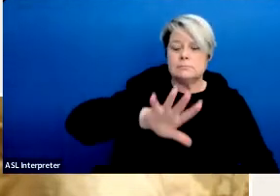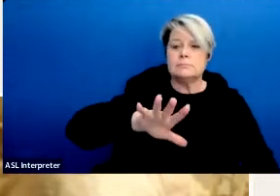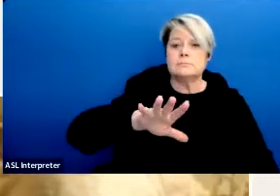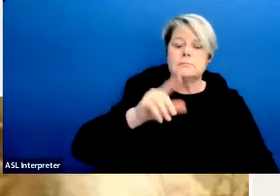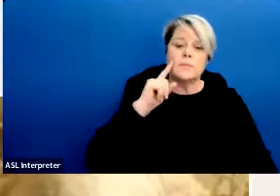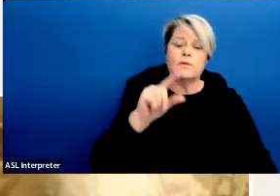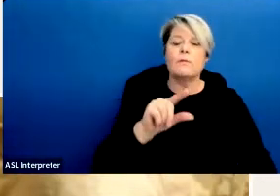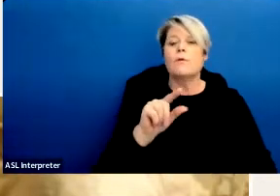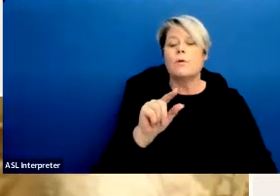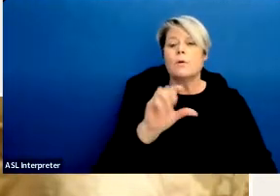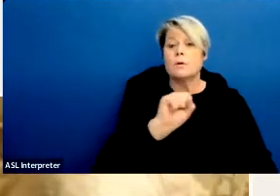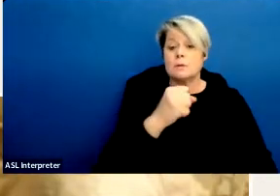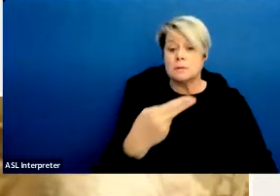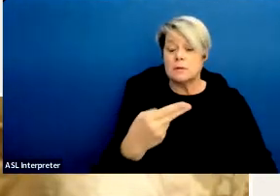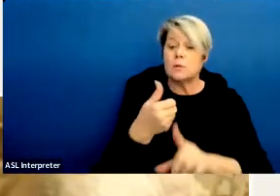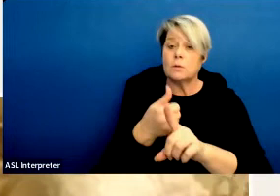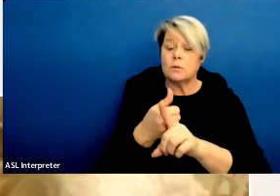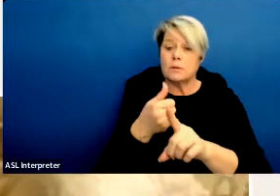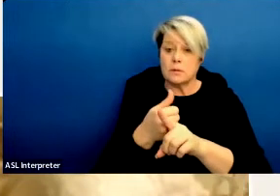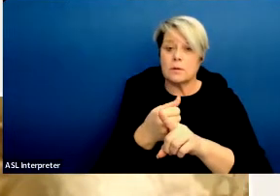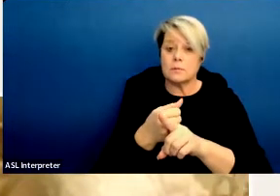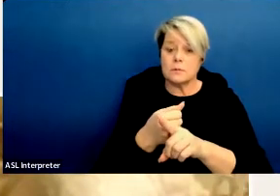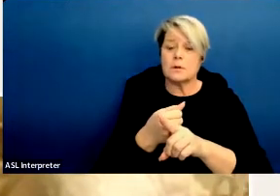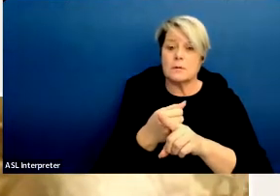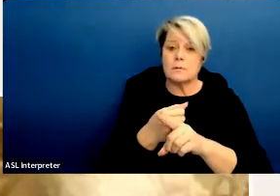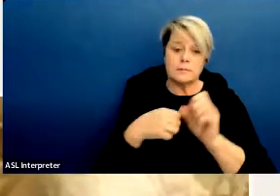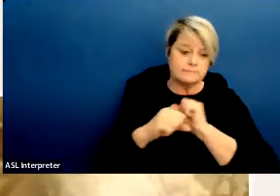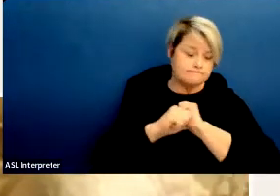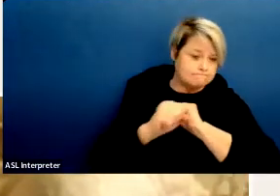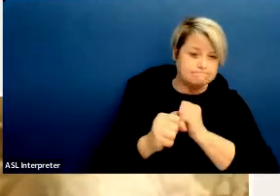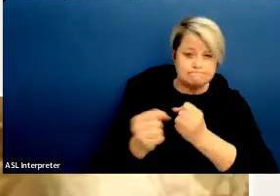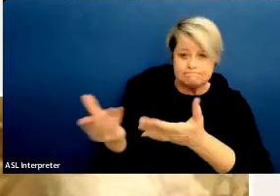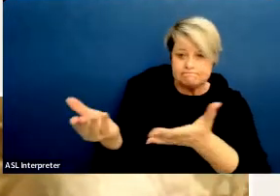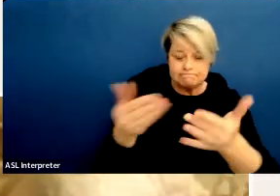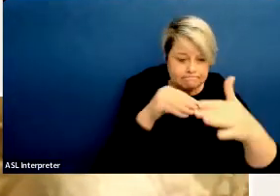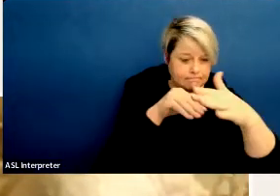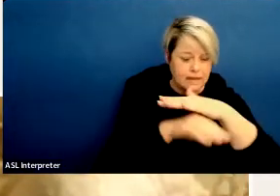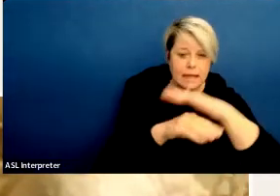support these efforts but is actively engaging agency